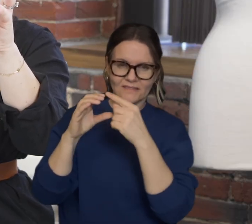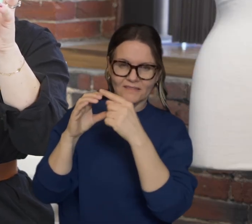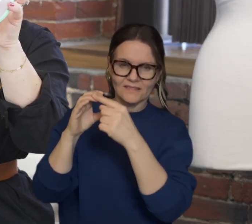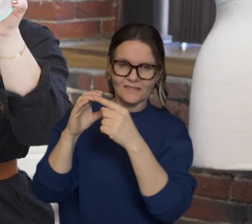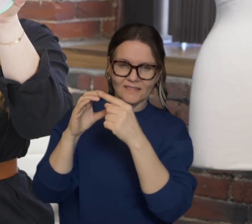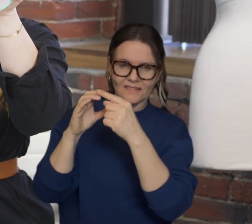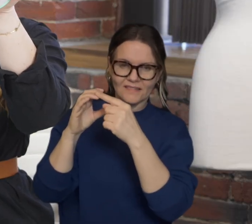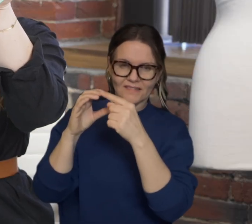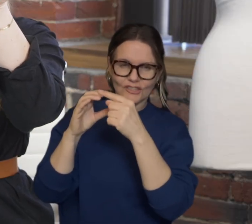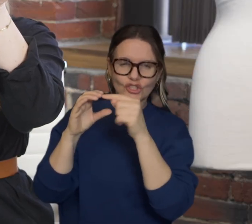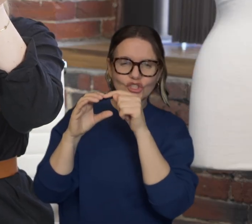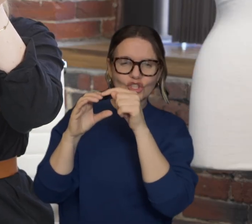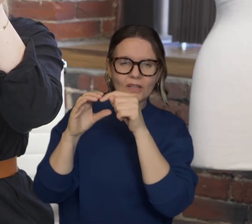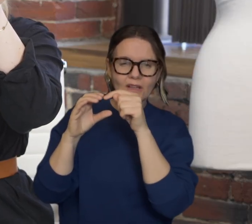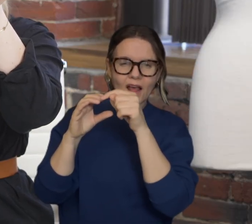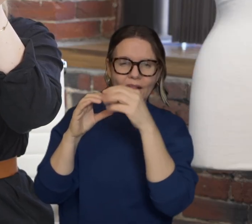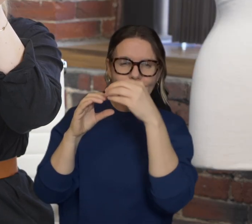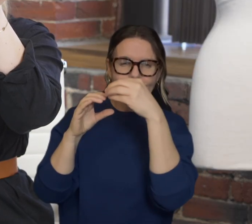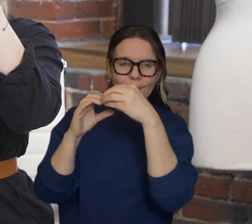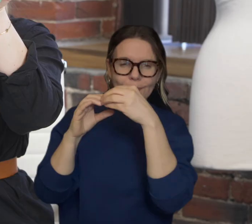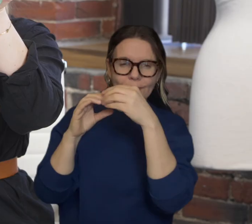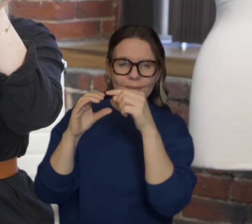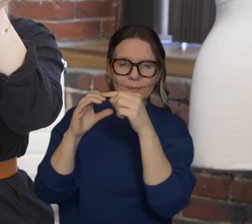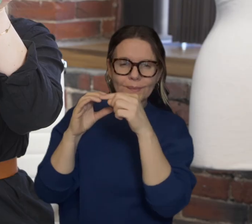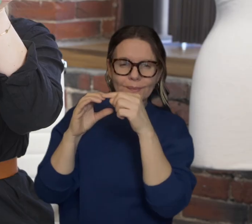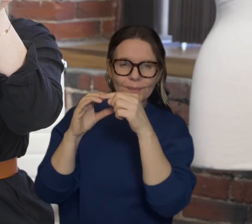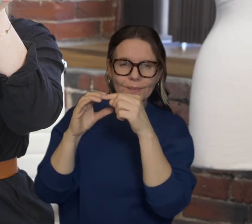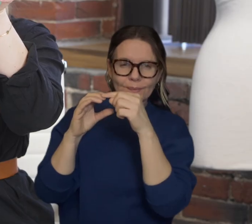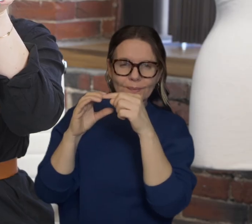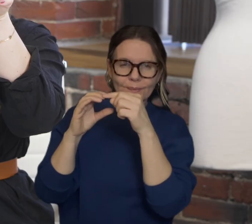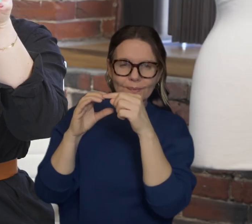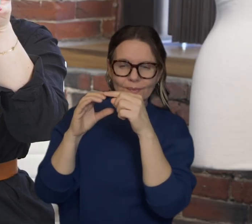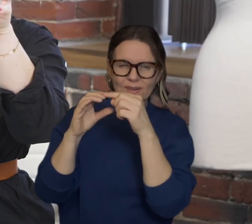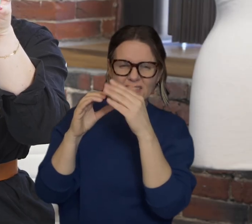you want to attach that to a little circle knob that's right up to the top